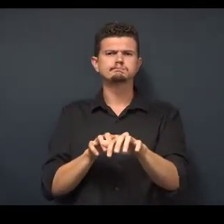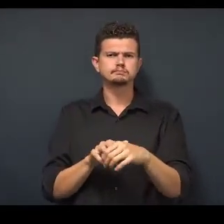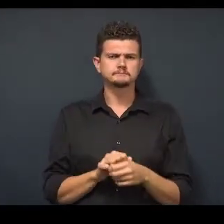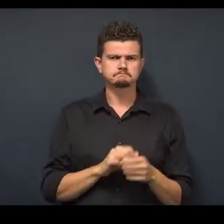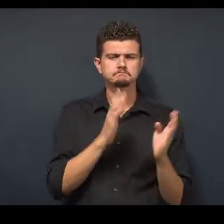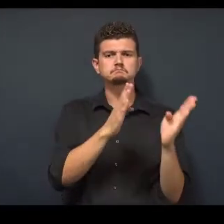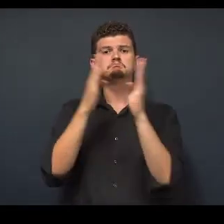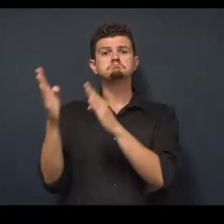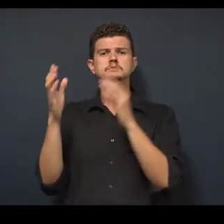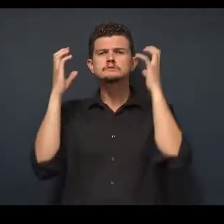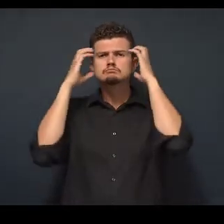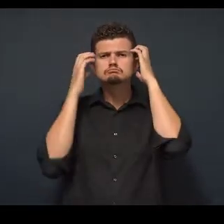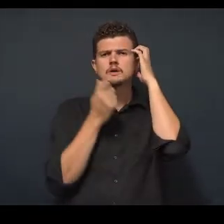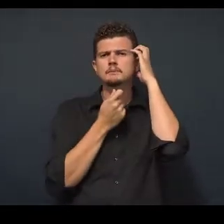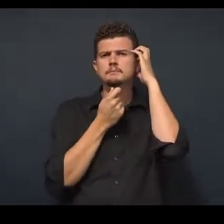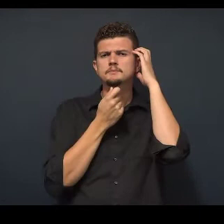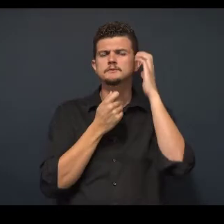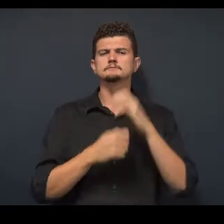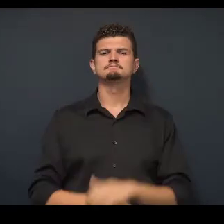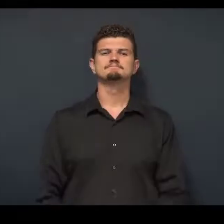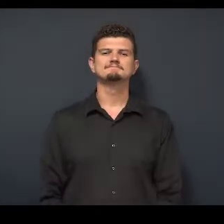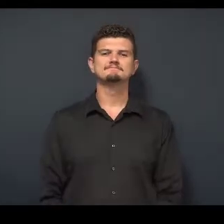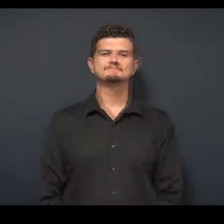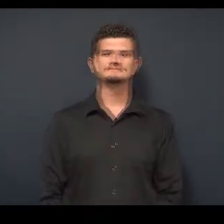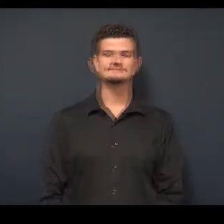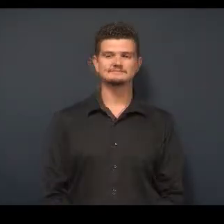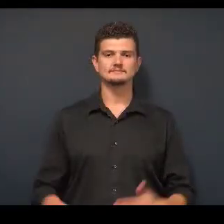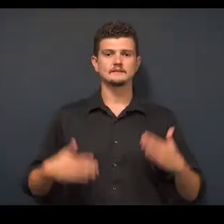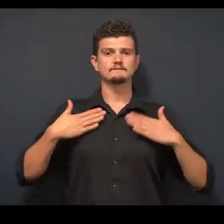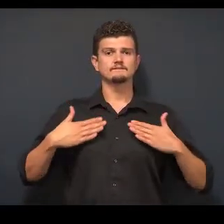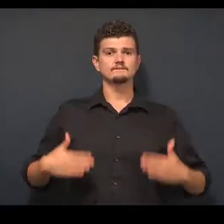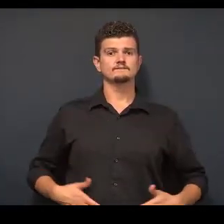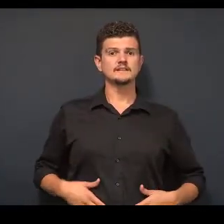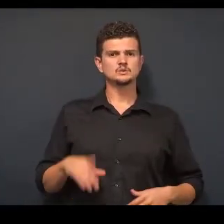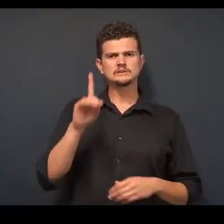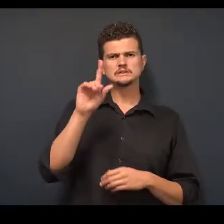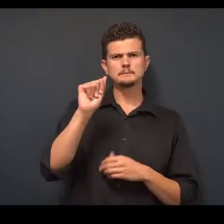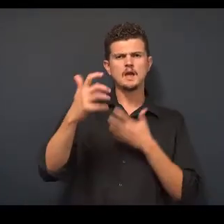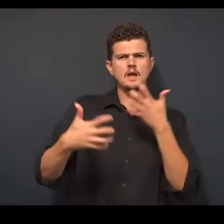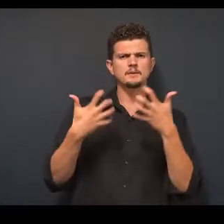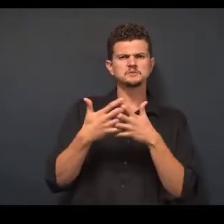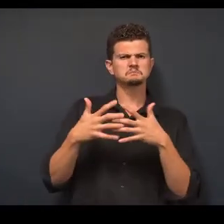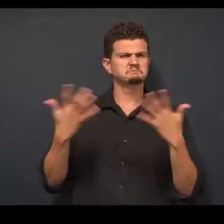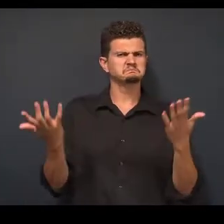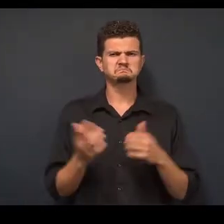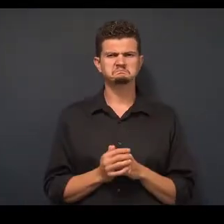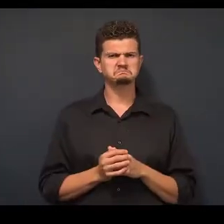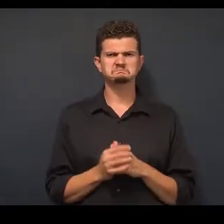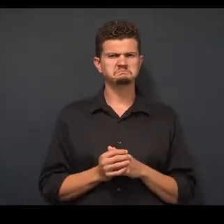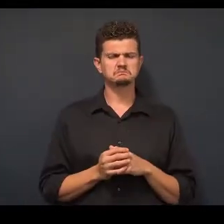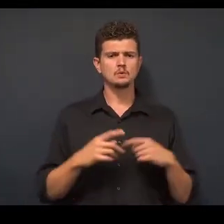FM transmitter system Accommodations for people with physical disabilities